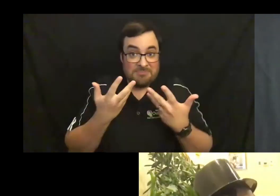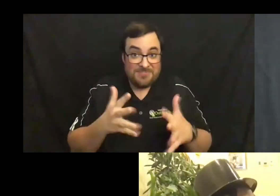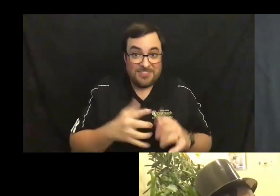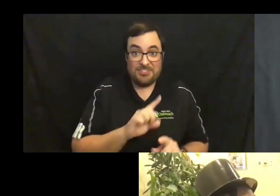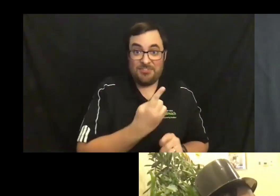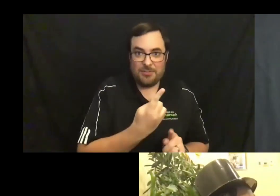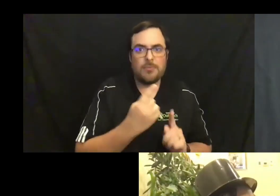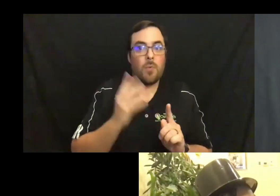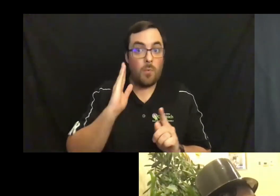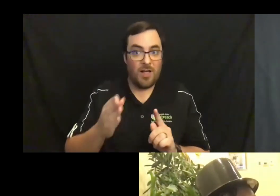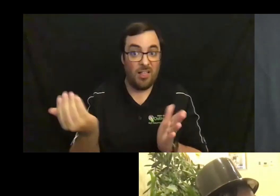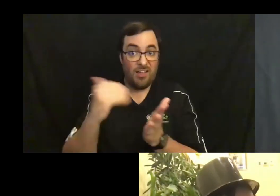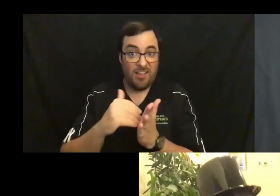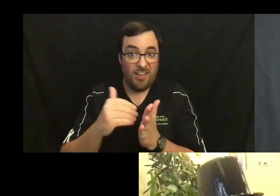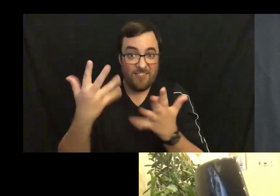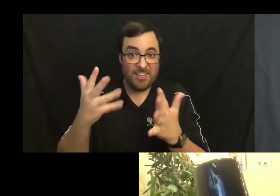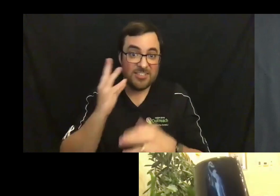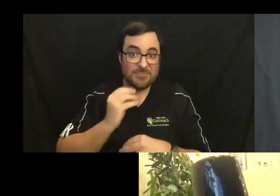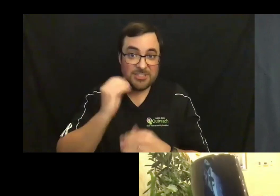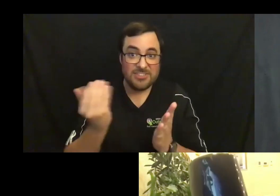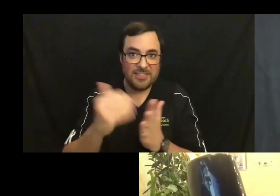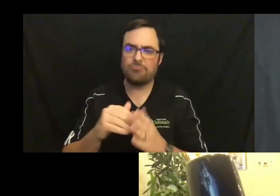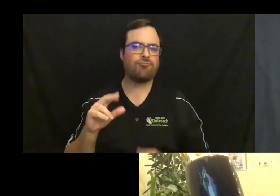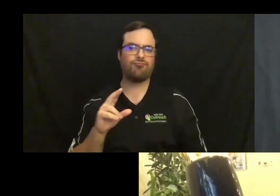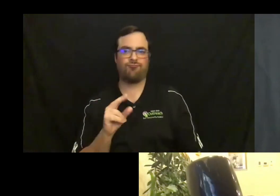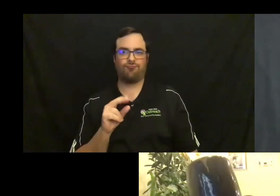Sid: No Jen: No? Would you?